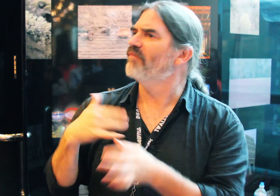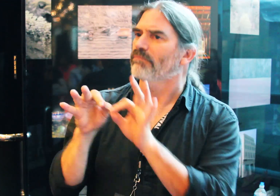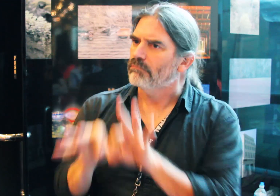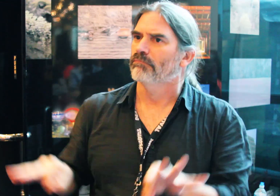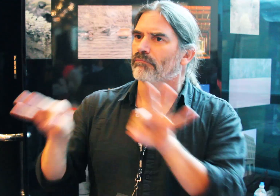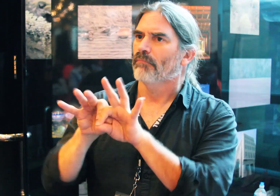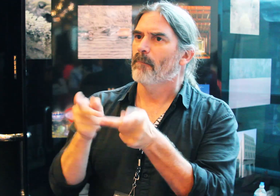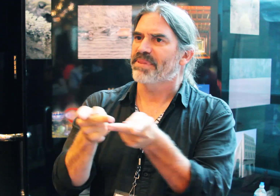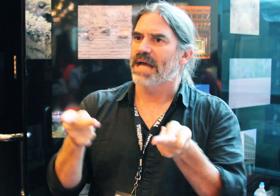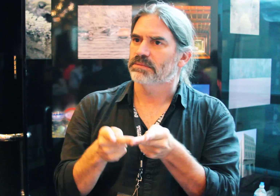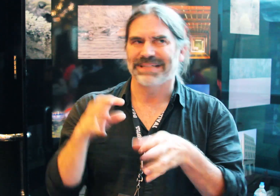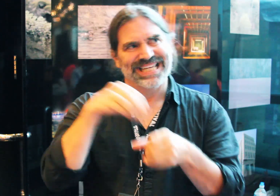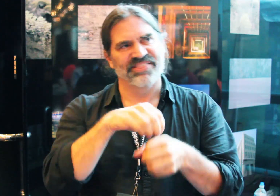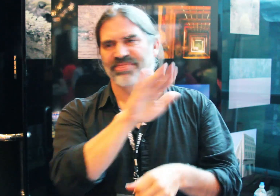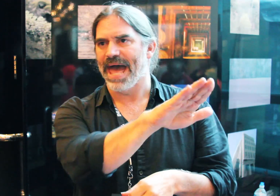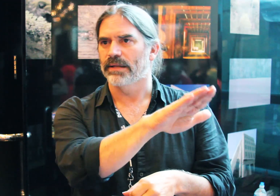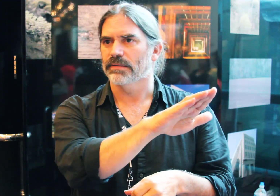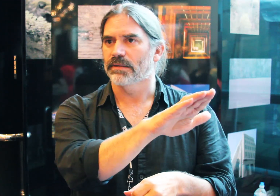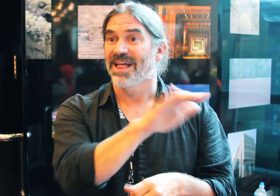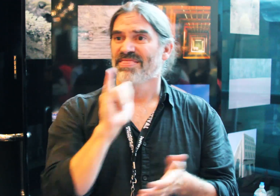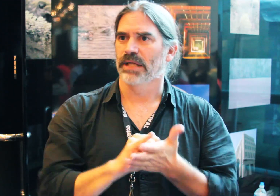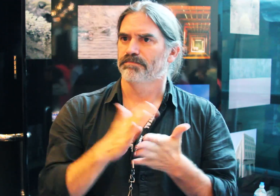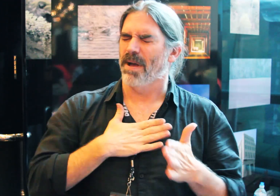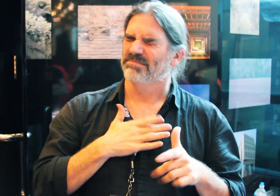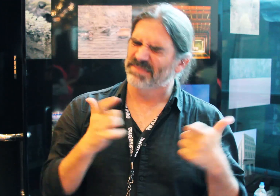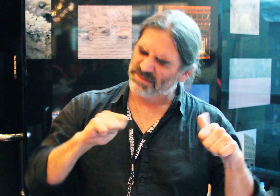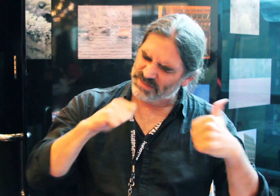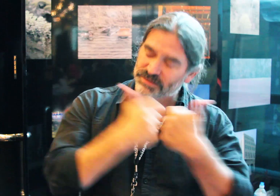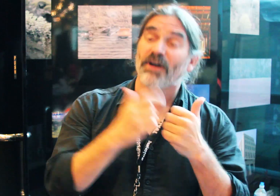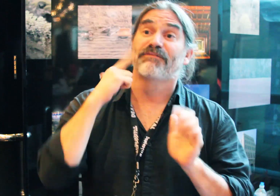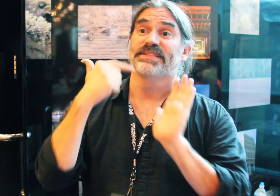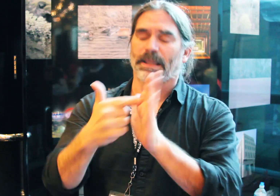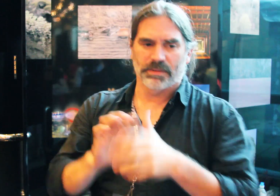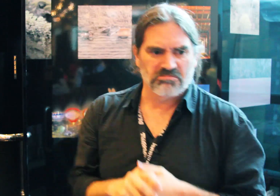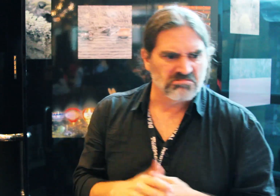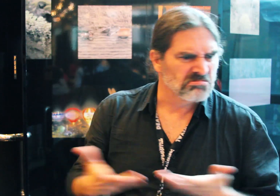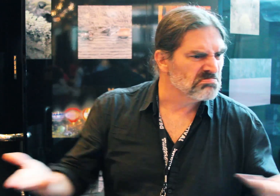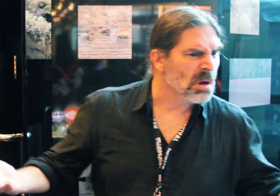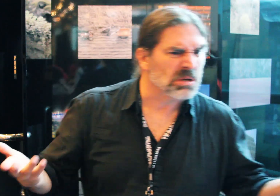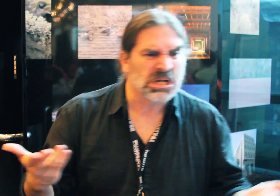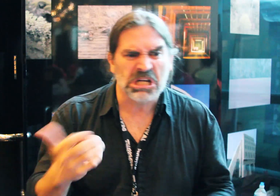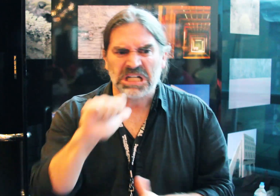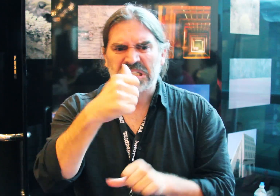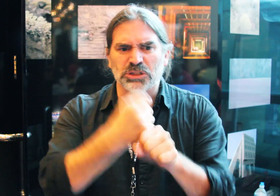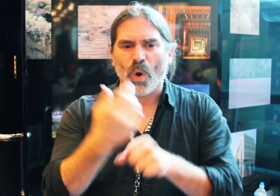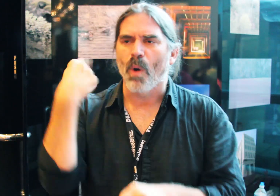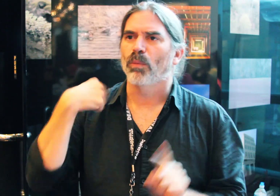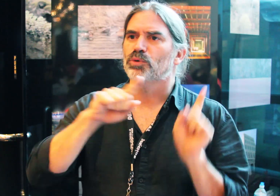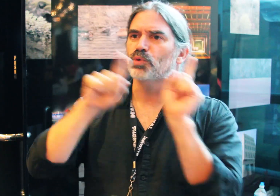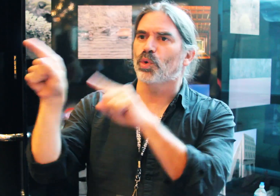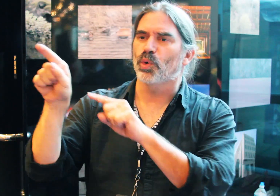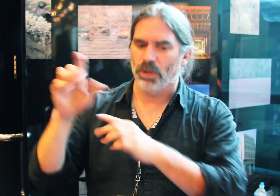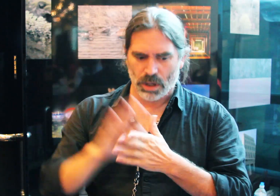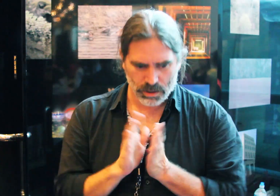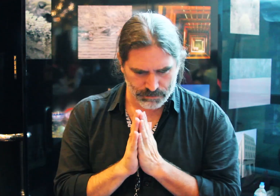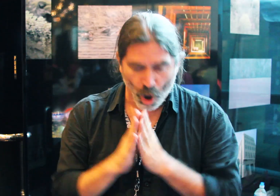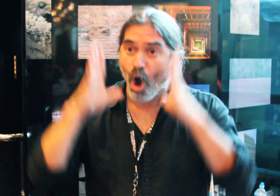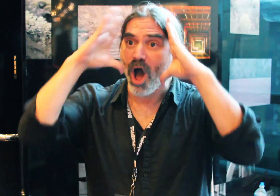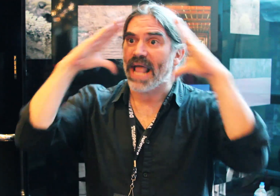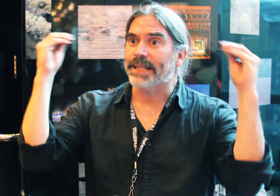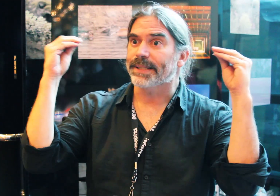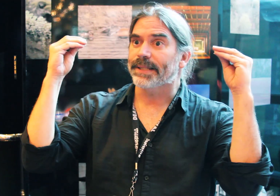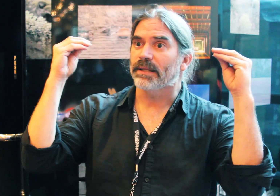important place in their world. That was my biggest challenge...for example 10 years ago I went to Holland